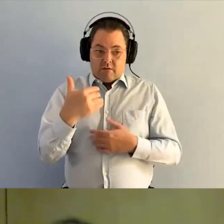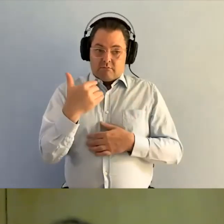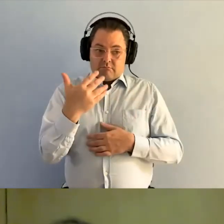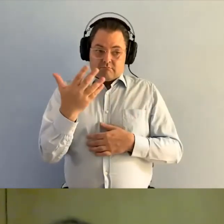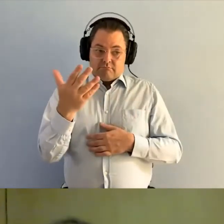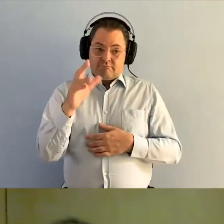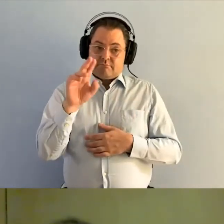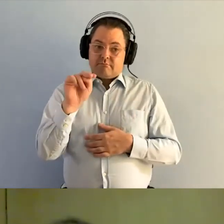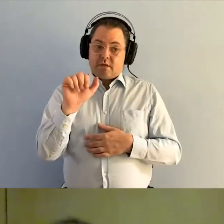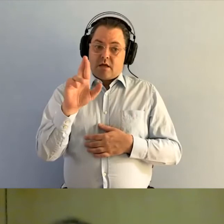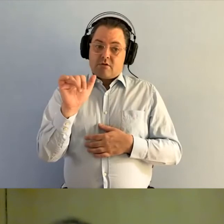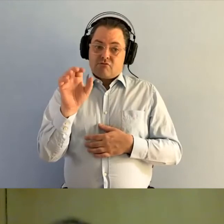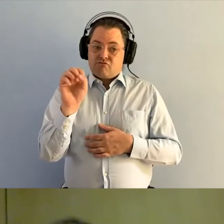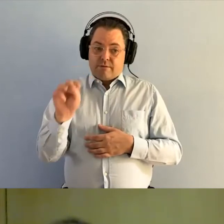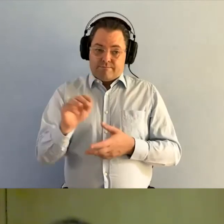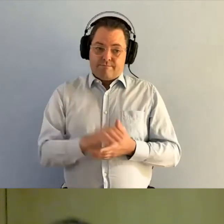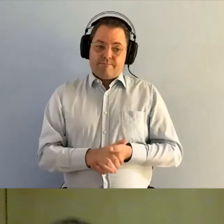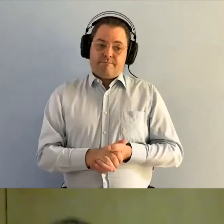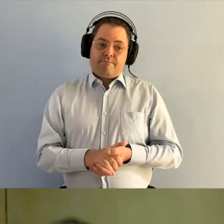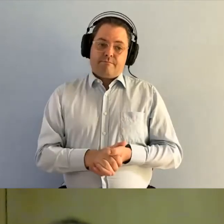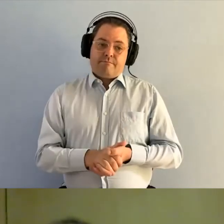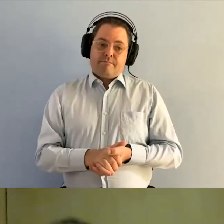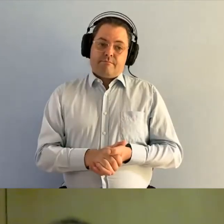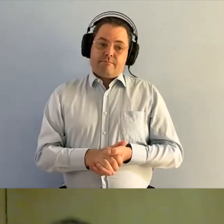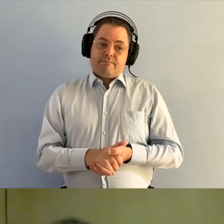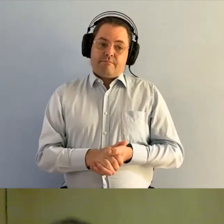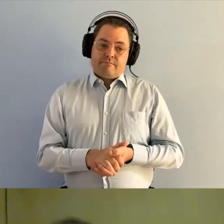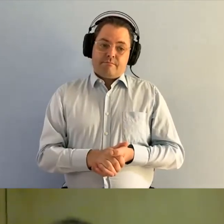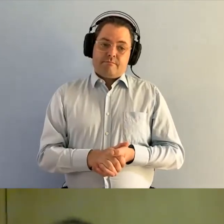so that you can understand. So on that note,